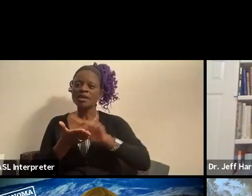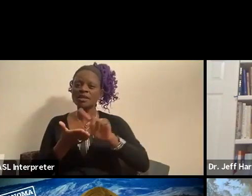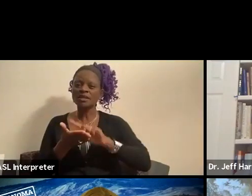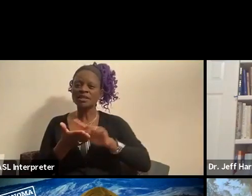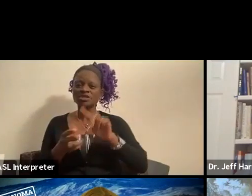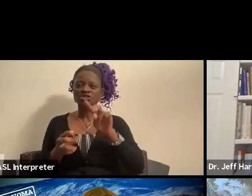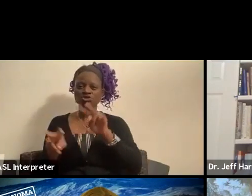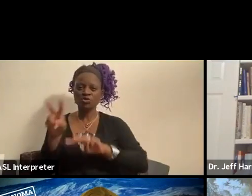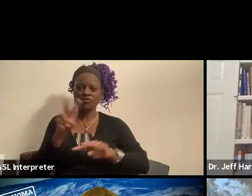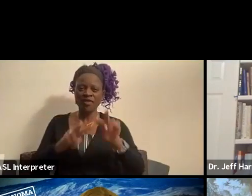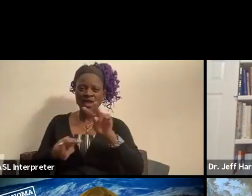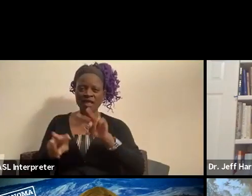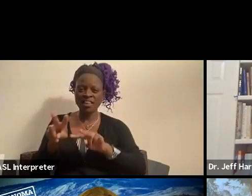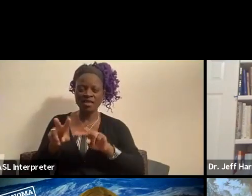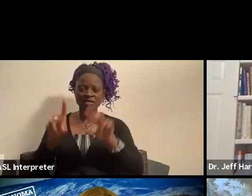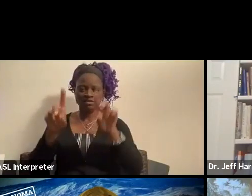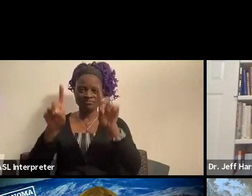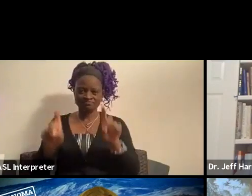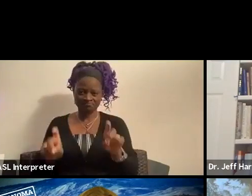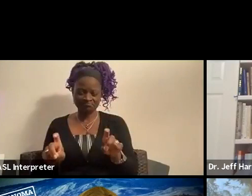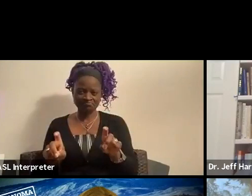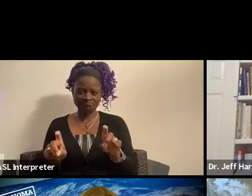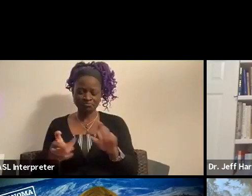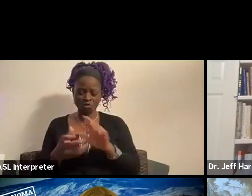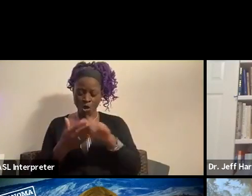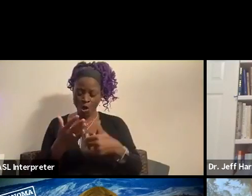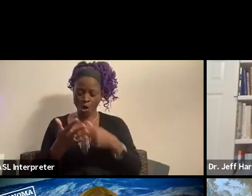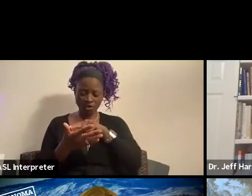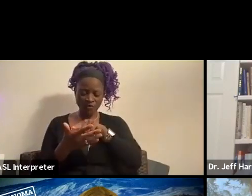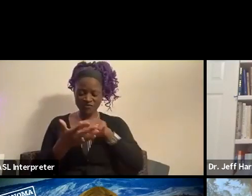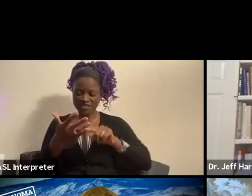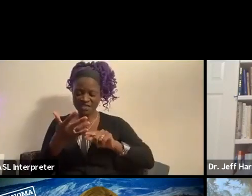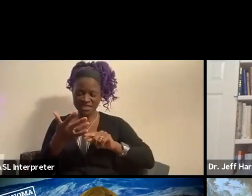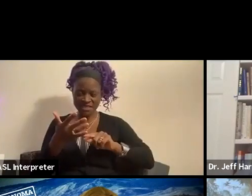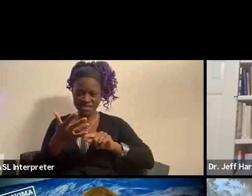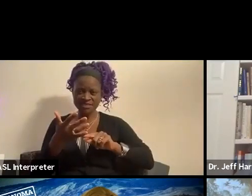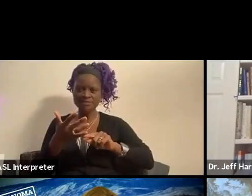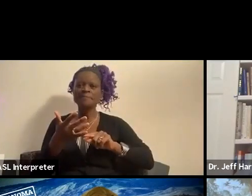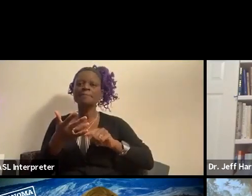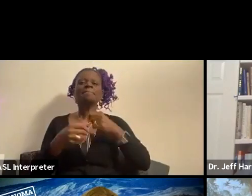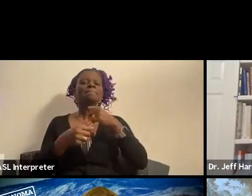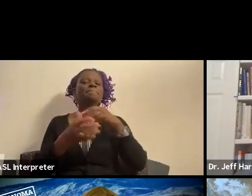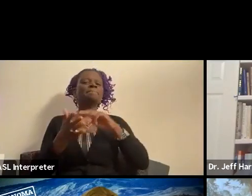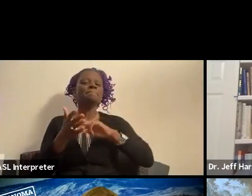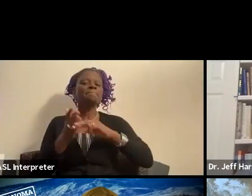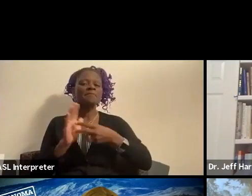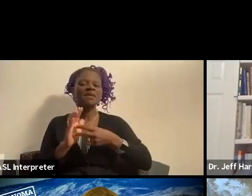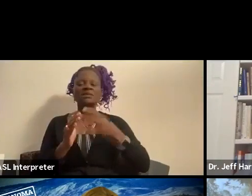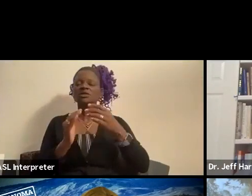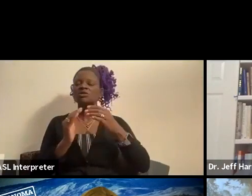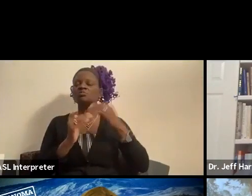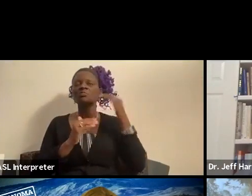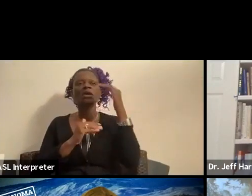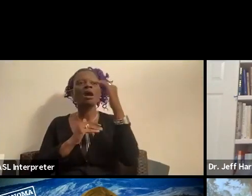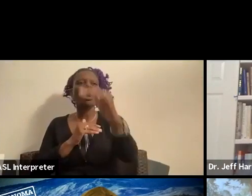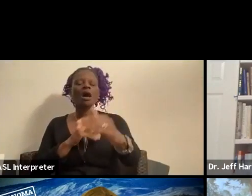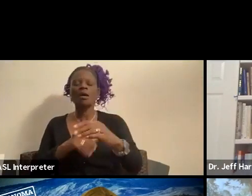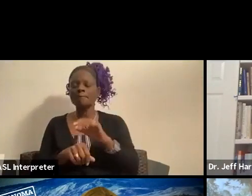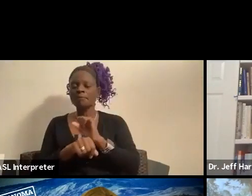And so these are tests for Bush and his proposal. It goes beyond the employee and it goes to the student.